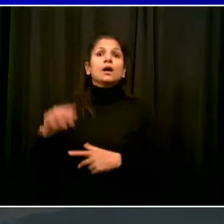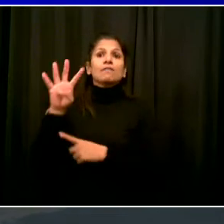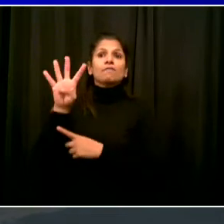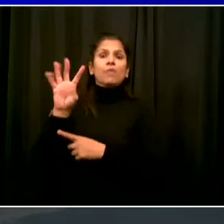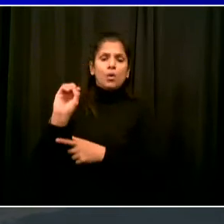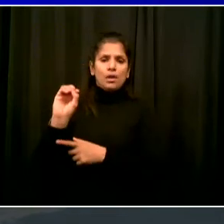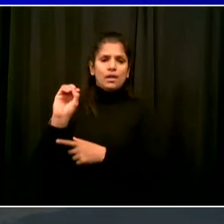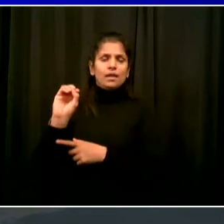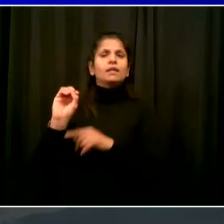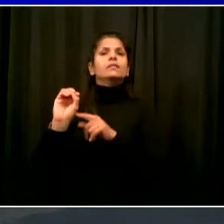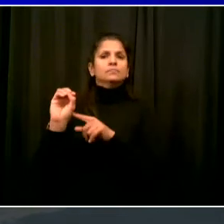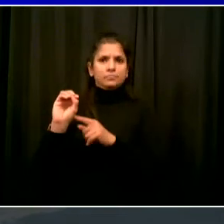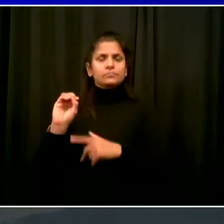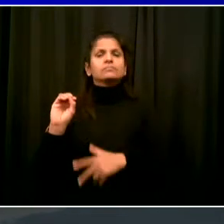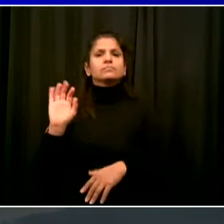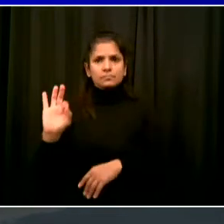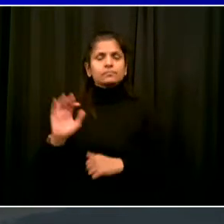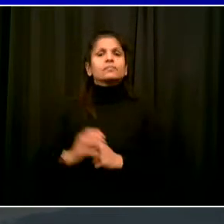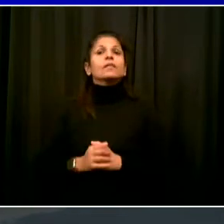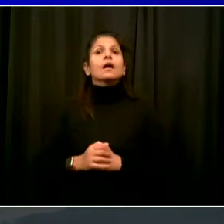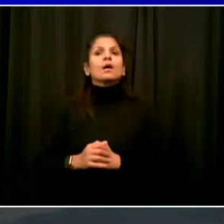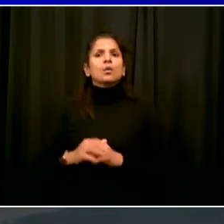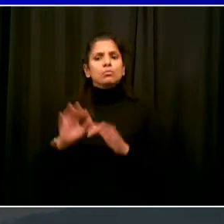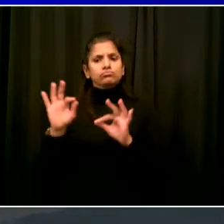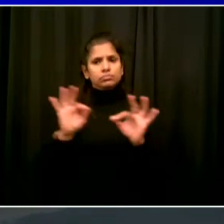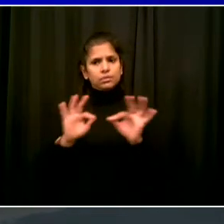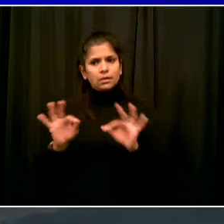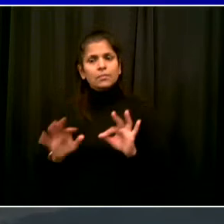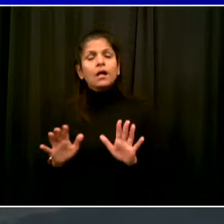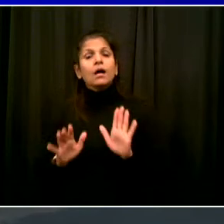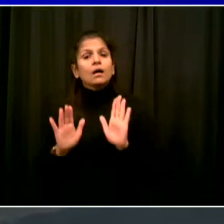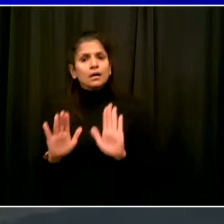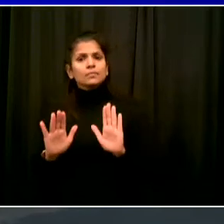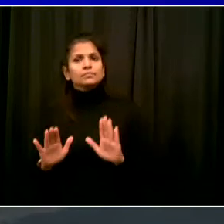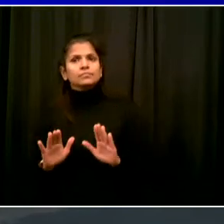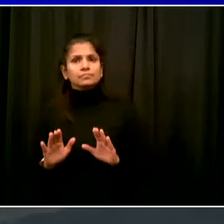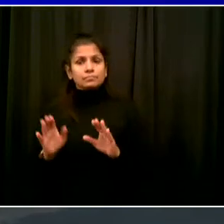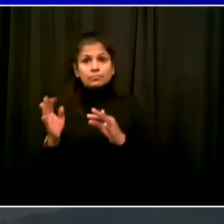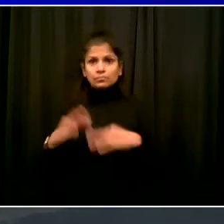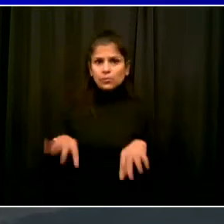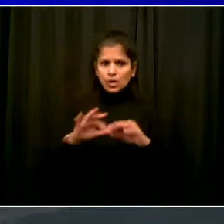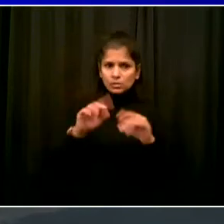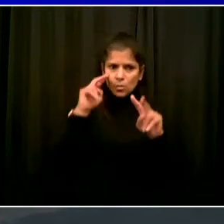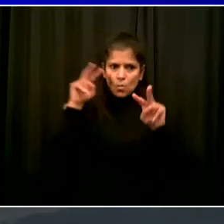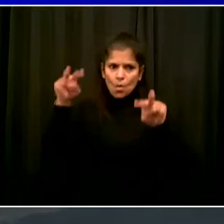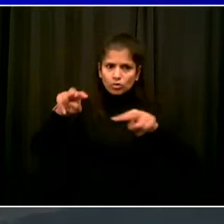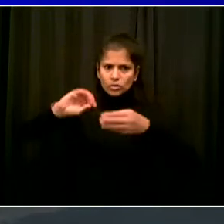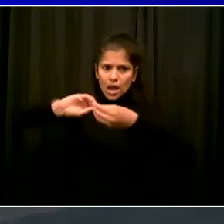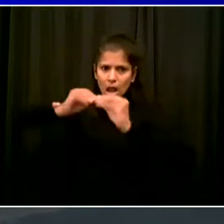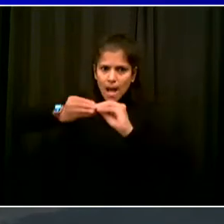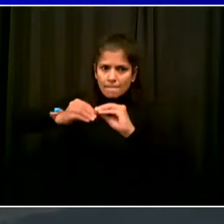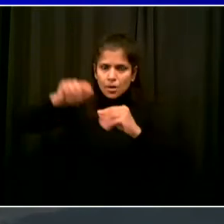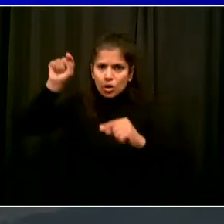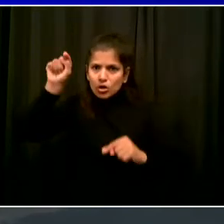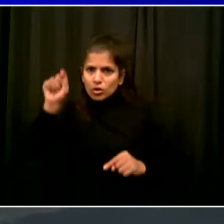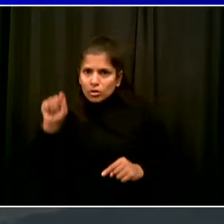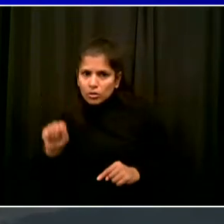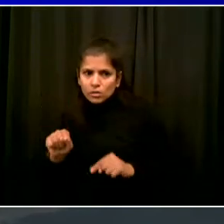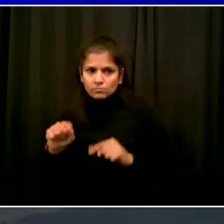POSITIVITY LEVEL OF 20.14. THE NUMBER IS HIGHER THAN WEWE WWT,AN BOTH THE POSITIVE ACTIVITY AND NUMBER OF PATATNTIES. WE ARE NOT SEEING